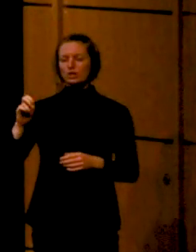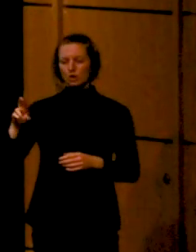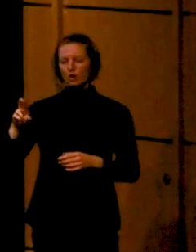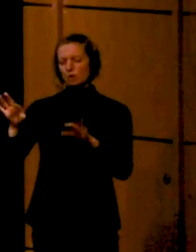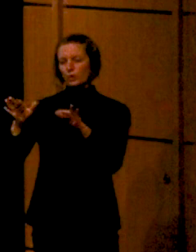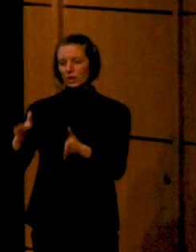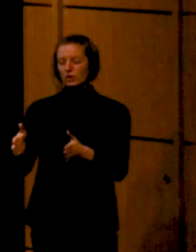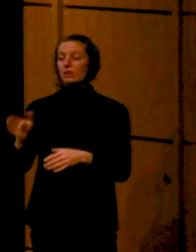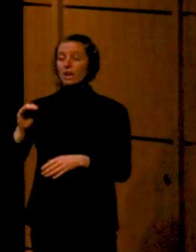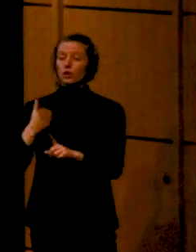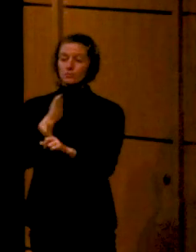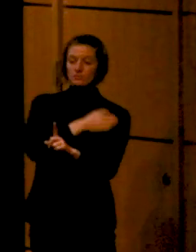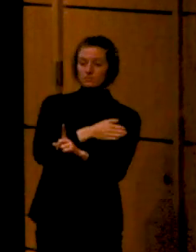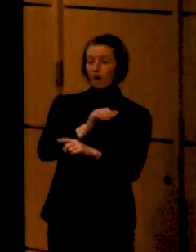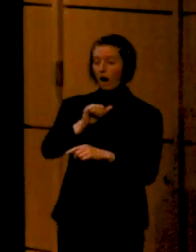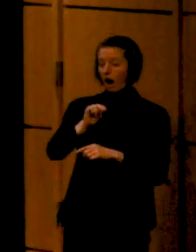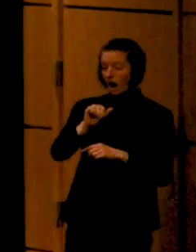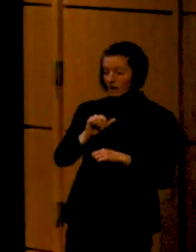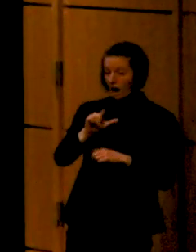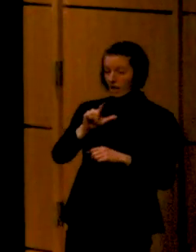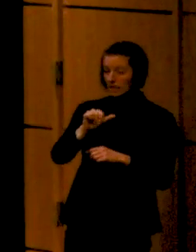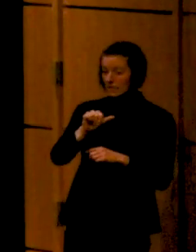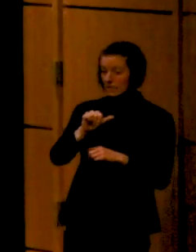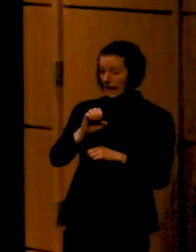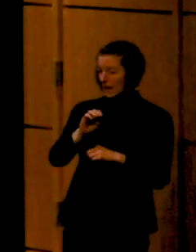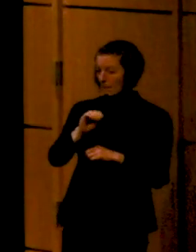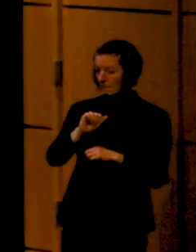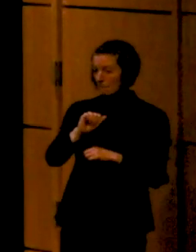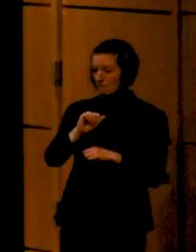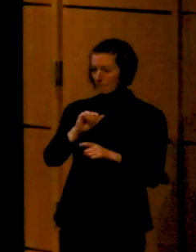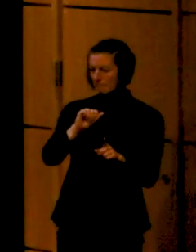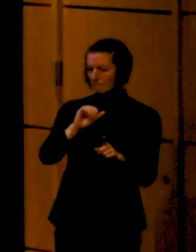Bonnie Laing-Malcolmson, I say very great thanks.